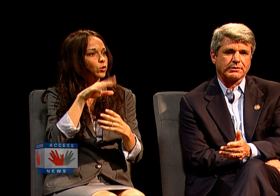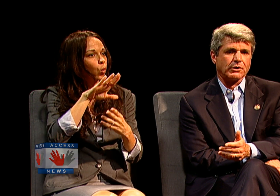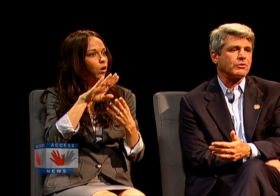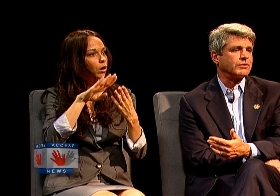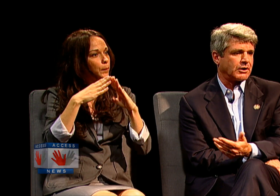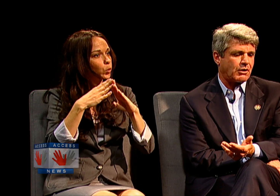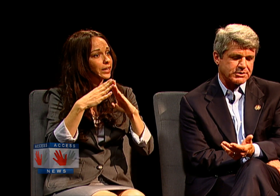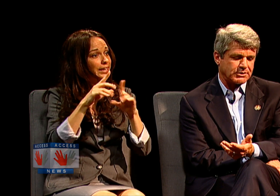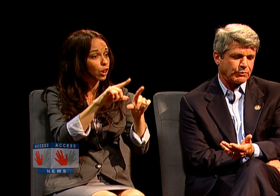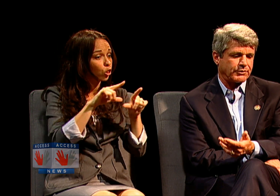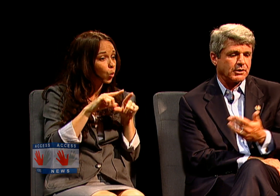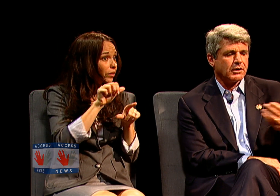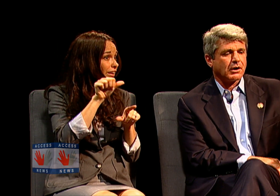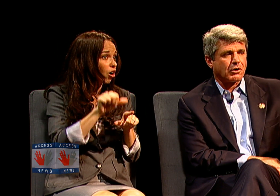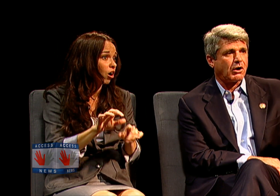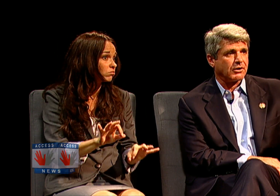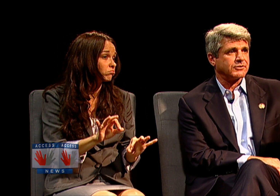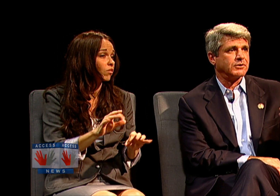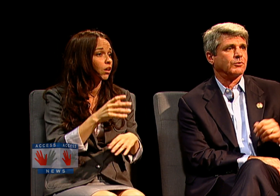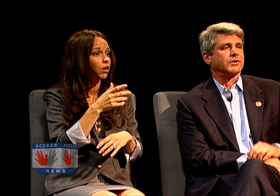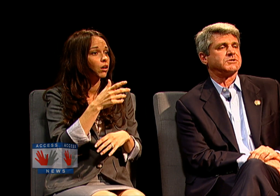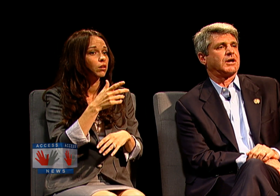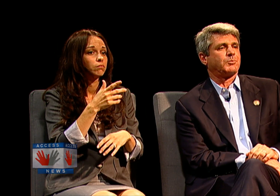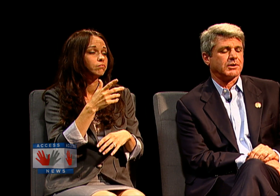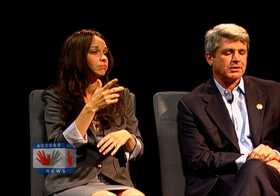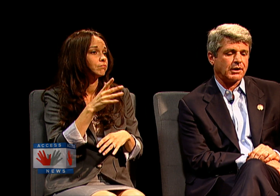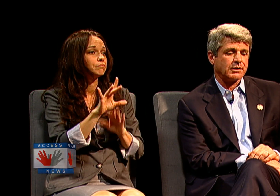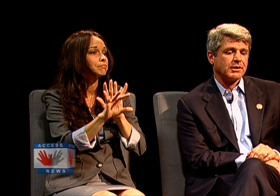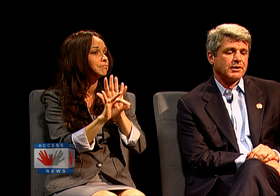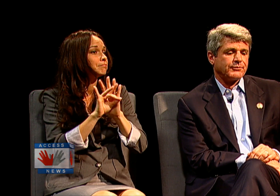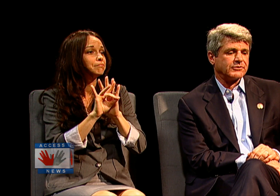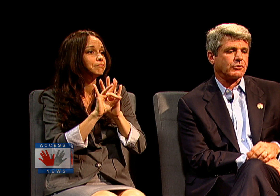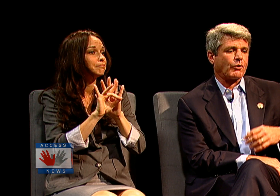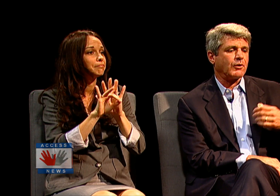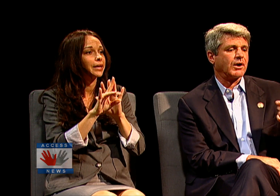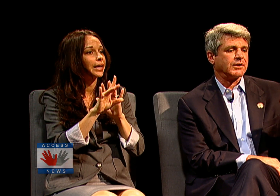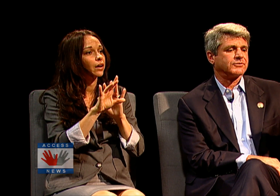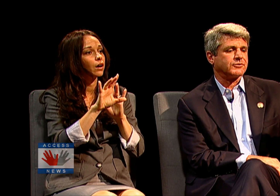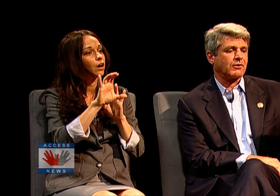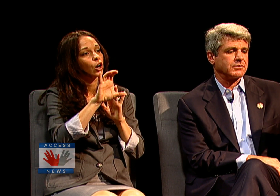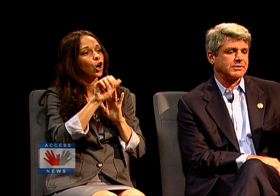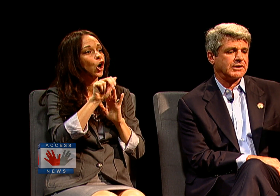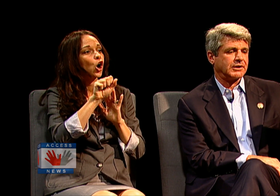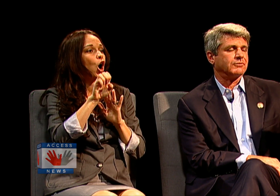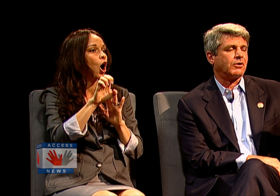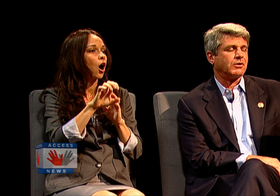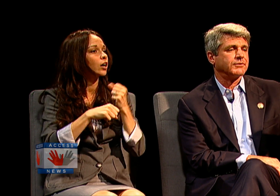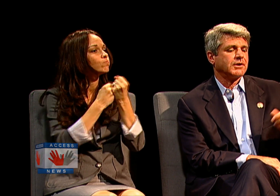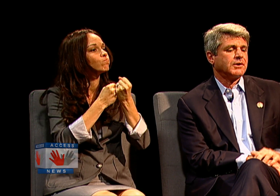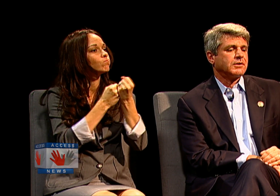LOCALLY, IN AUSTIN, LOOK AT A CAUSE THAT YOU REALLY CHAMPION IS A GREAT WAY TO START GETTING INVOLVED.